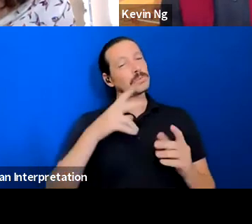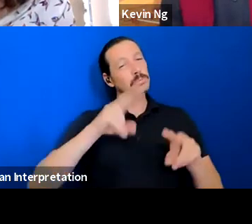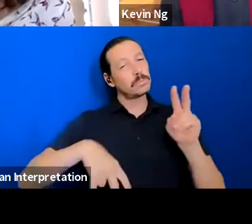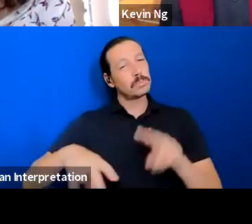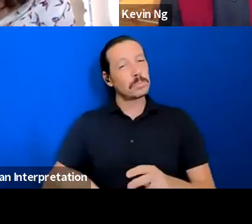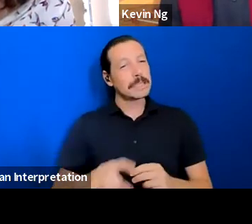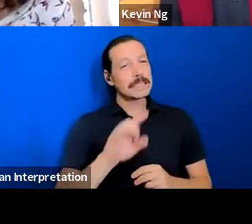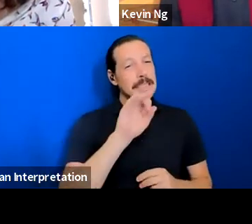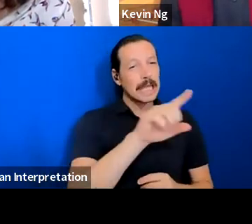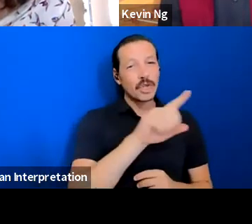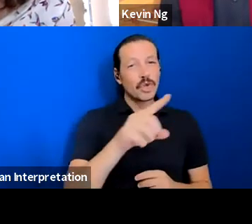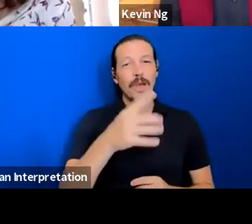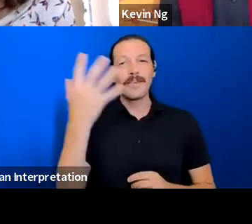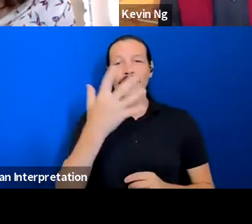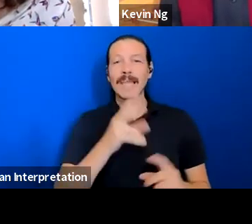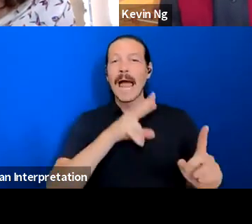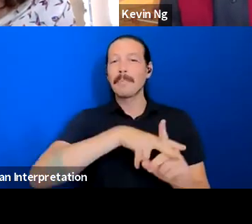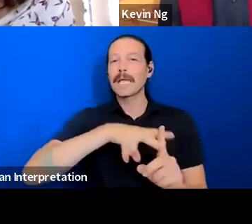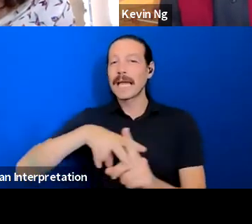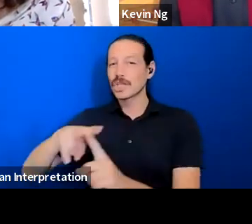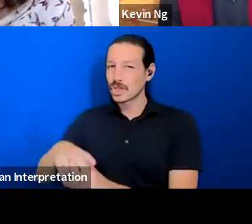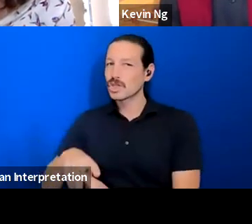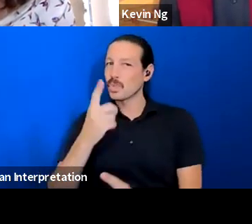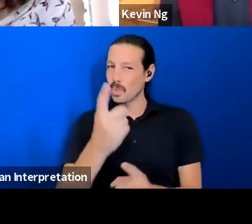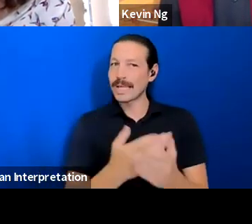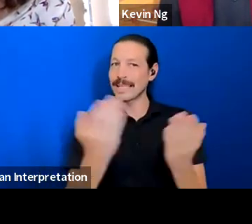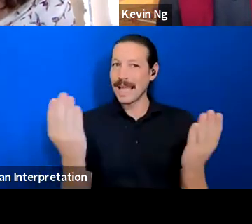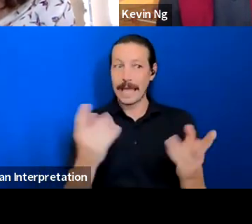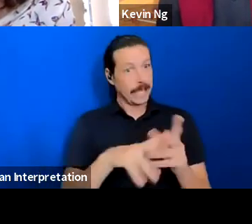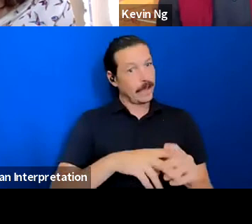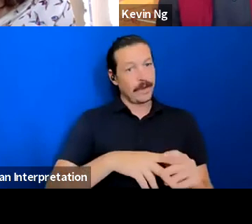and not pay attention to detail, you're really not respecting the amount of time and effort